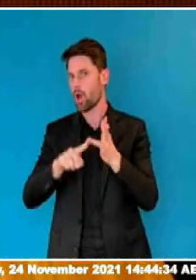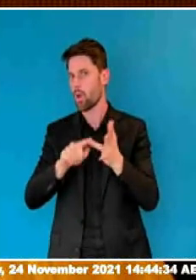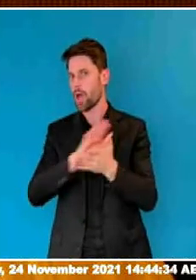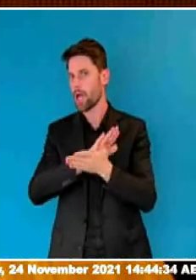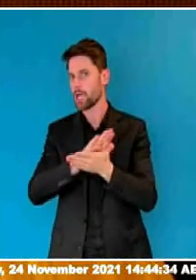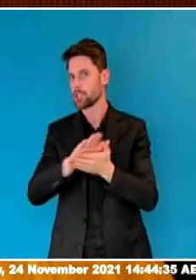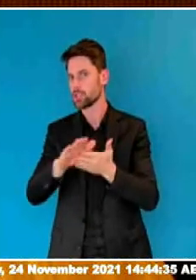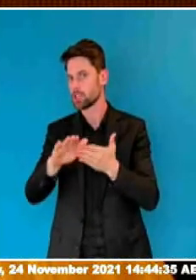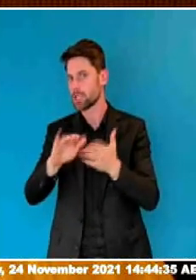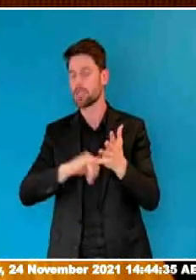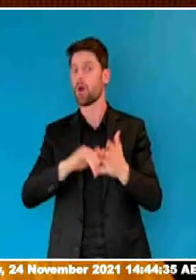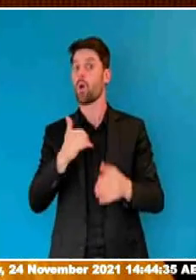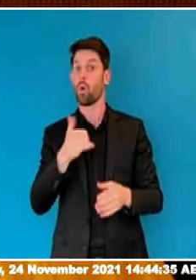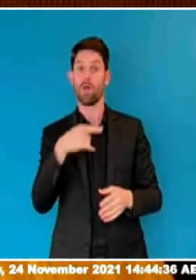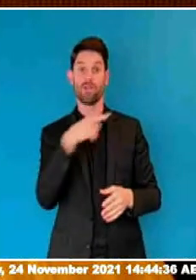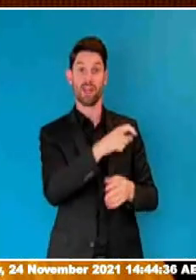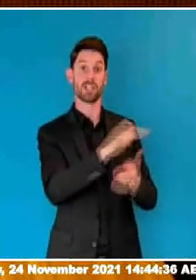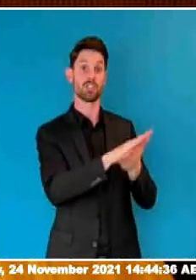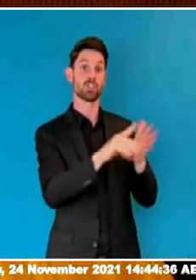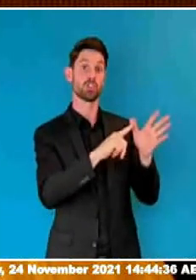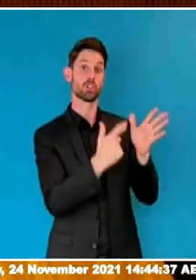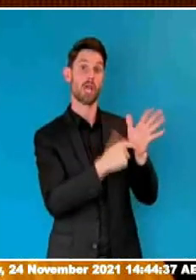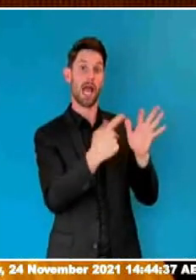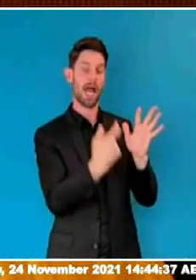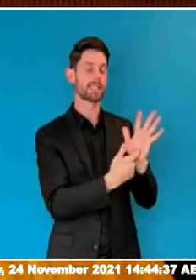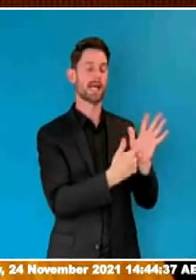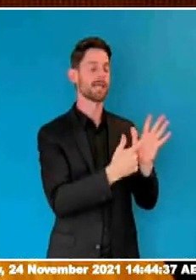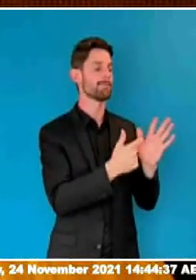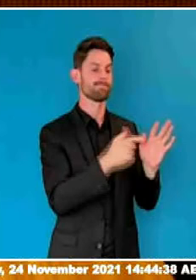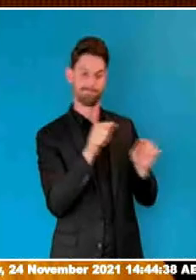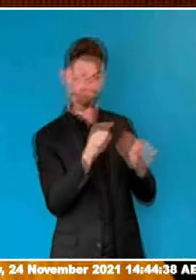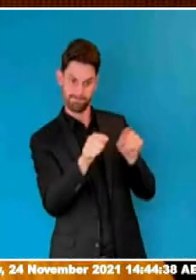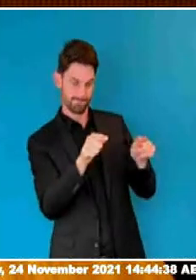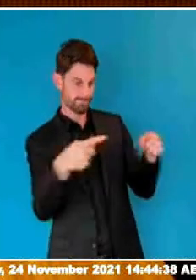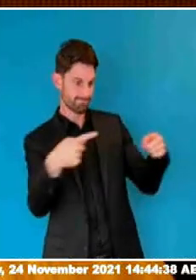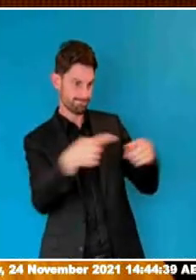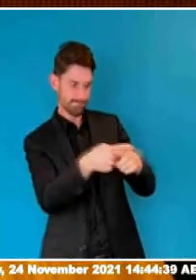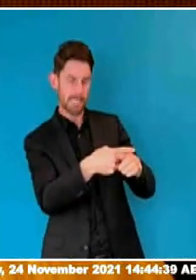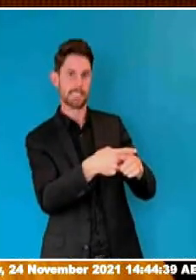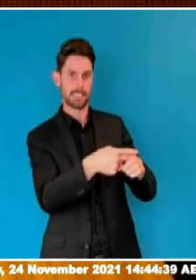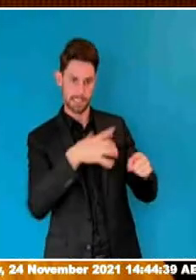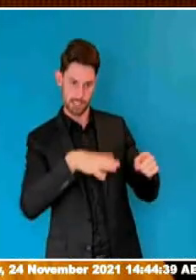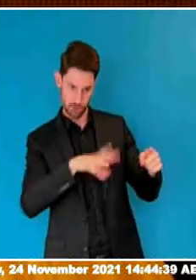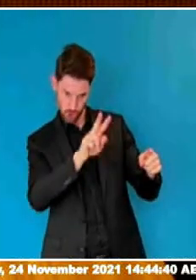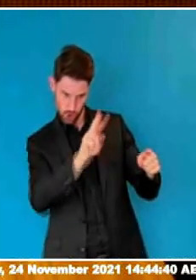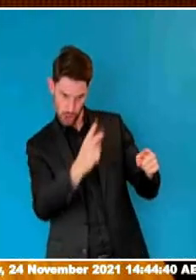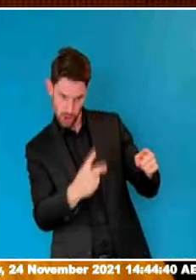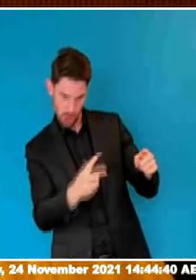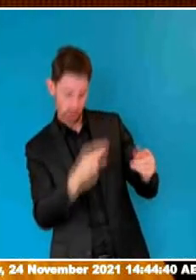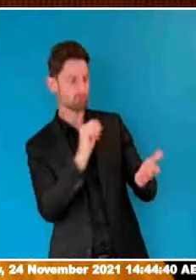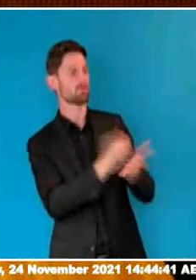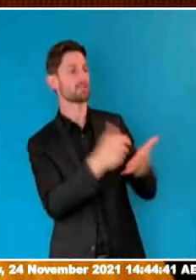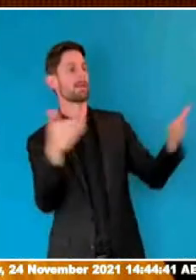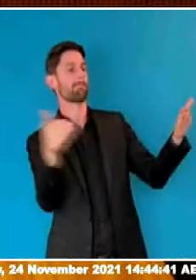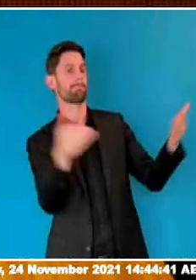Charter has resulted in a change to any proposed legislation or policy touching on